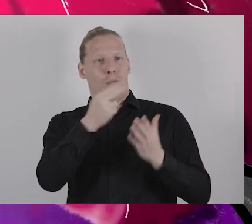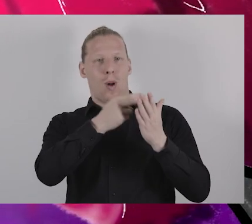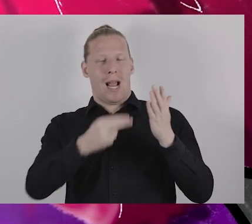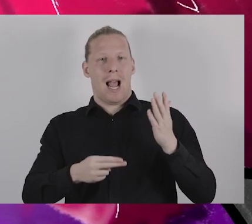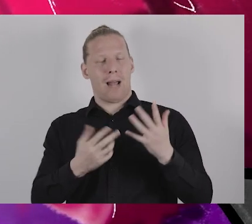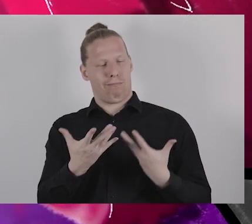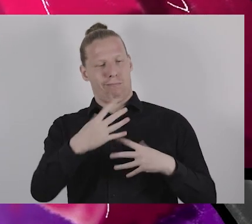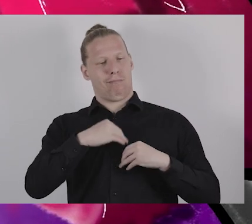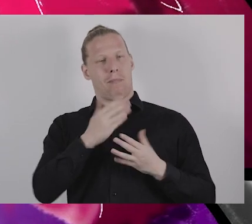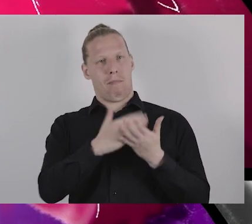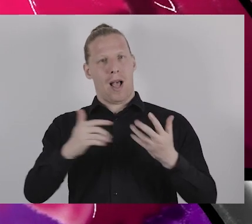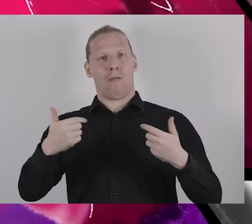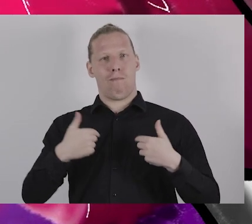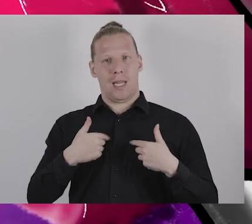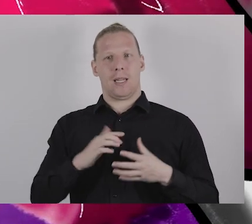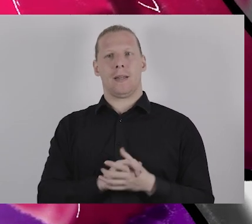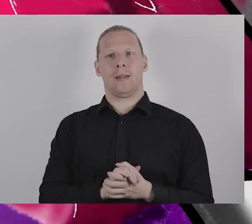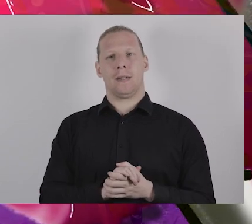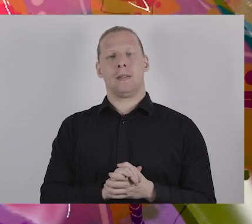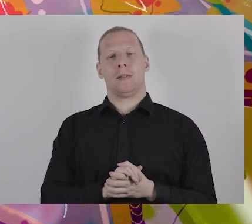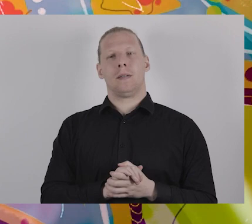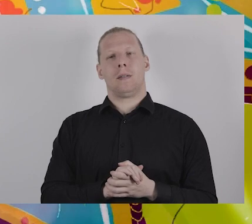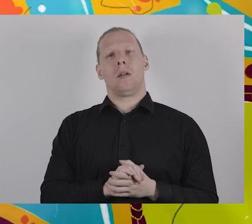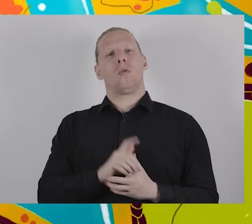and it's still a big part of who I am as an artist.